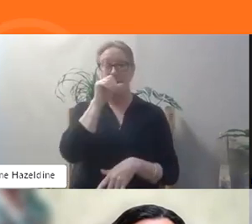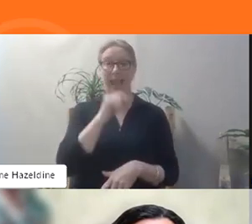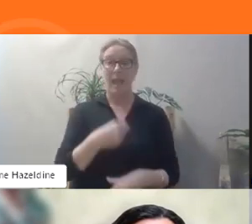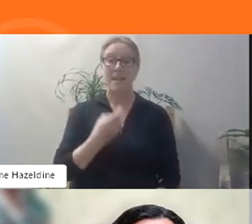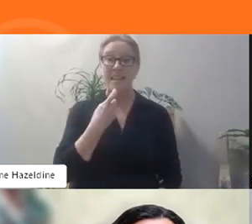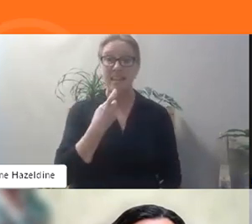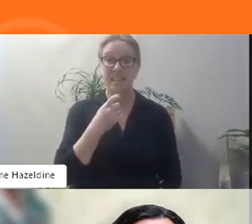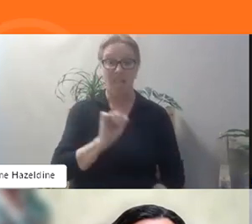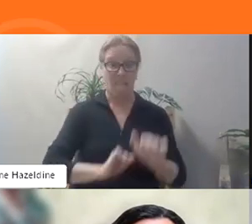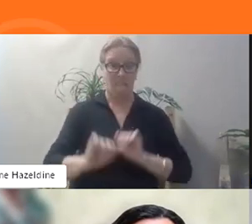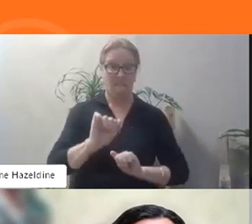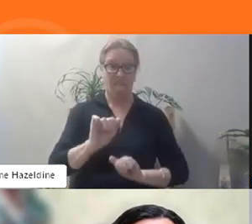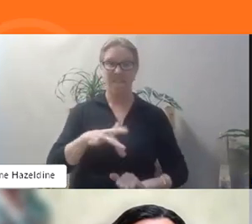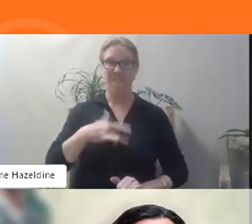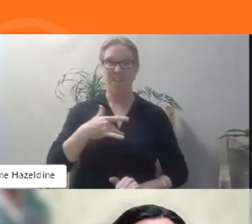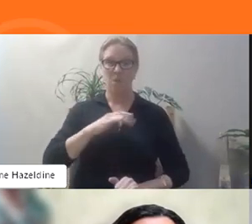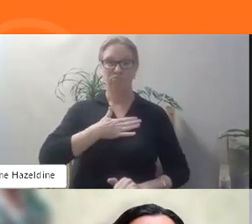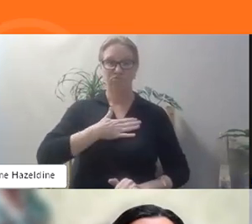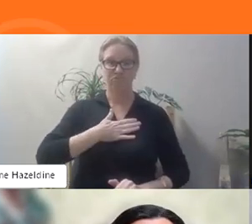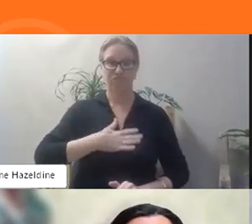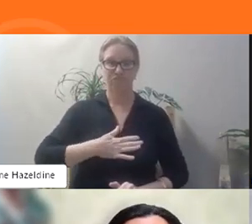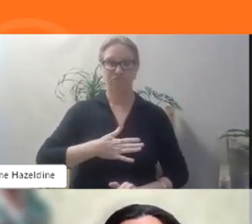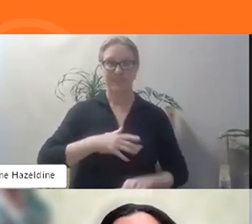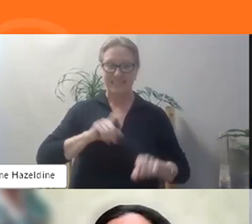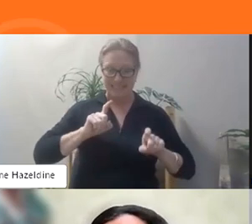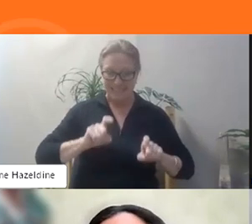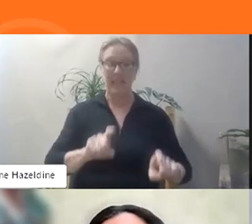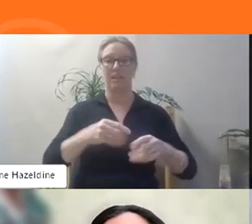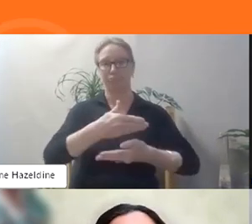little disheartened that we're still here. But also I think, given